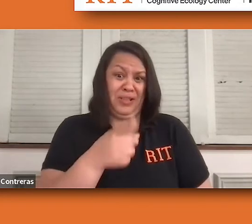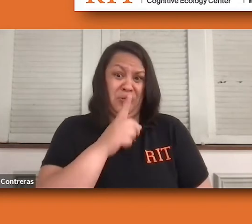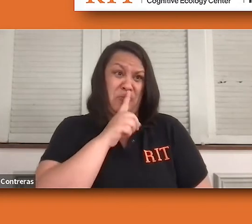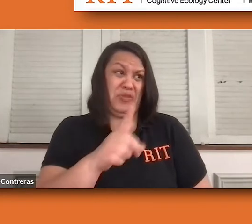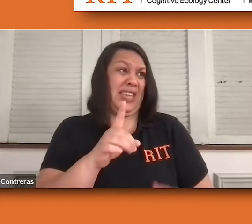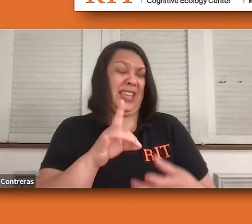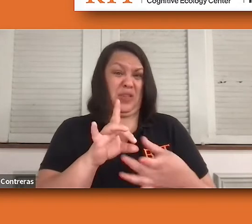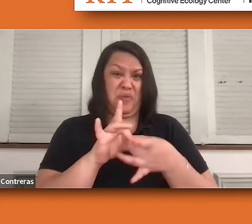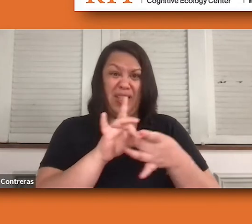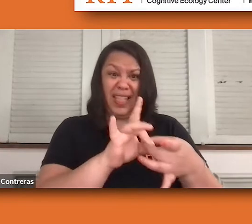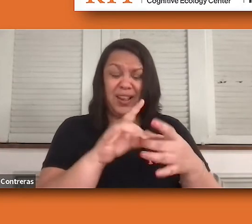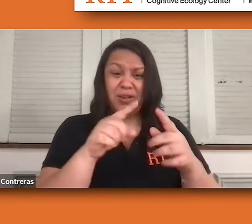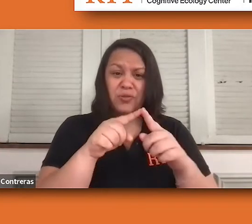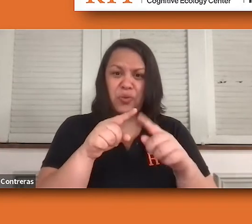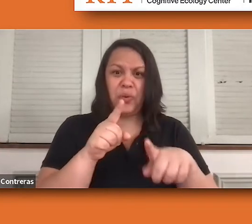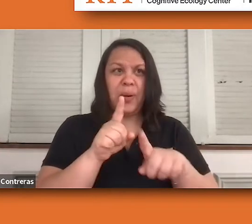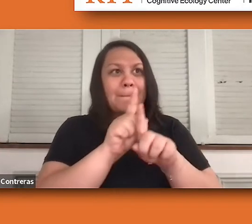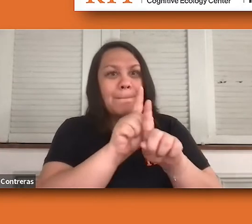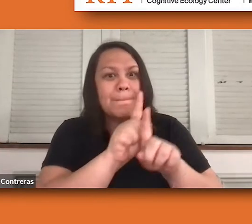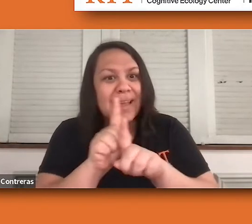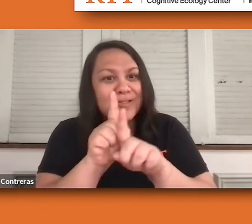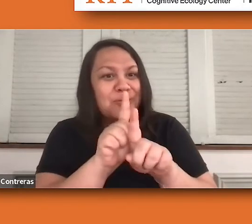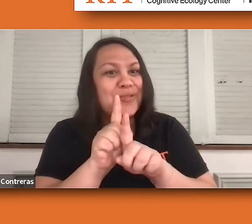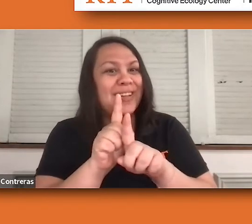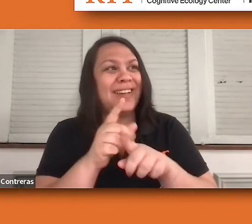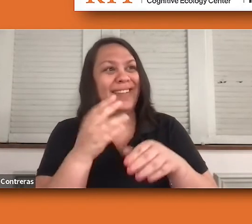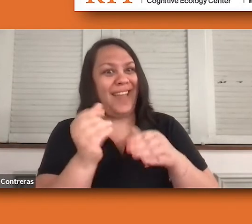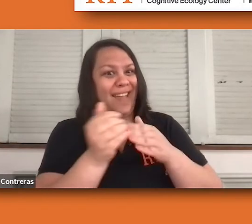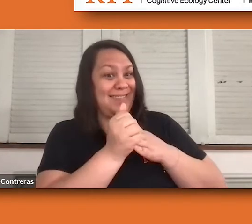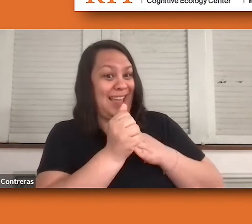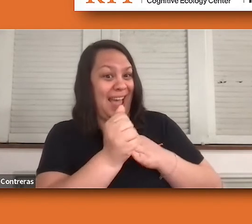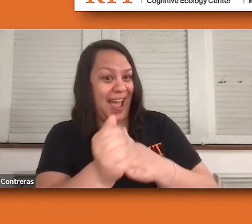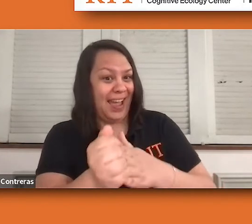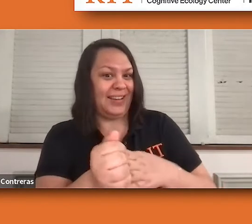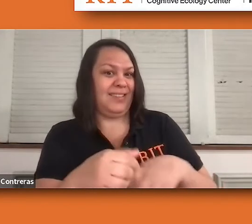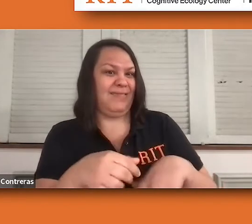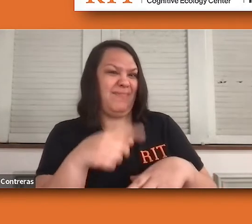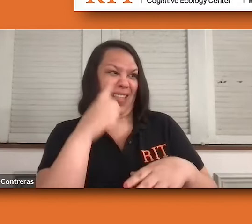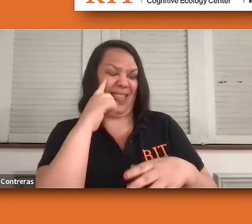Jessica: Sure. So, that really comes back to mentoring, guidance, and leadership.